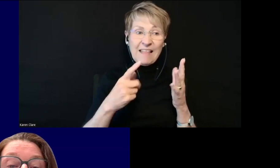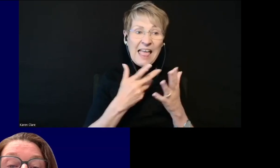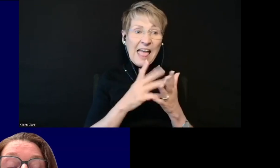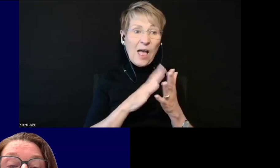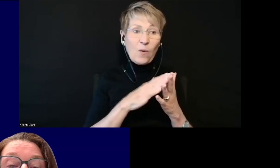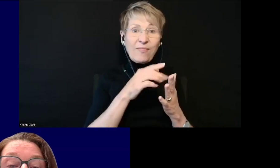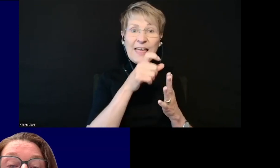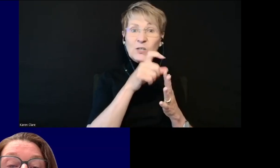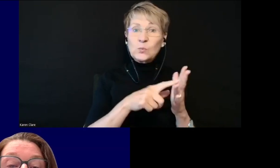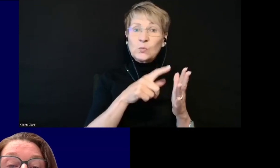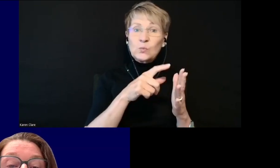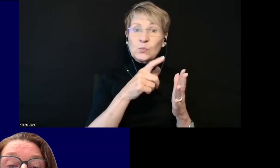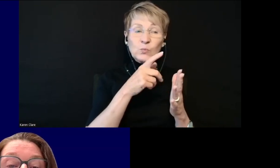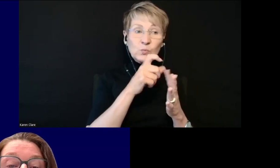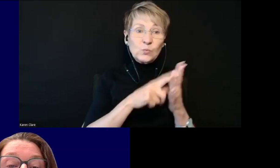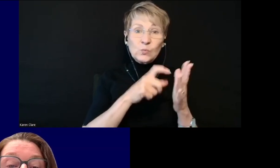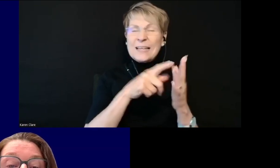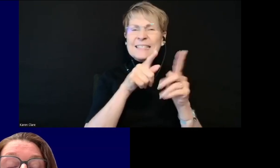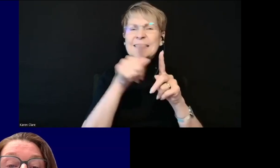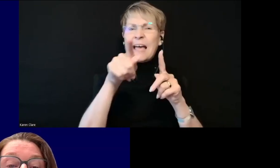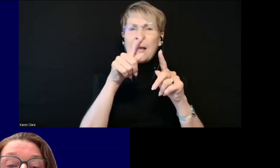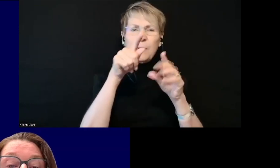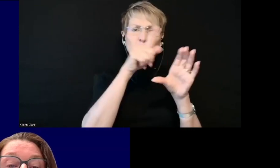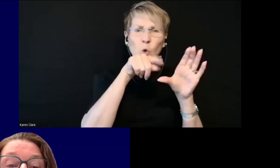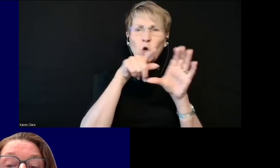as we showed you with the model of the personal-environmental-occupational-performance